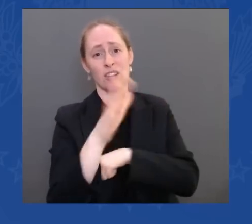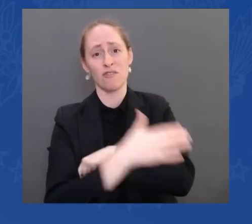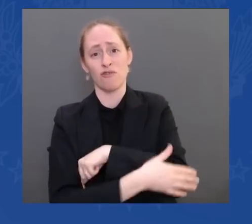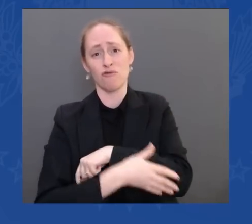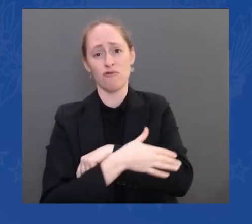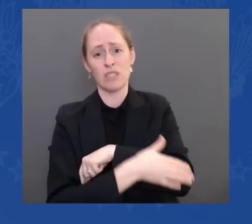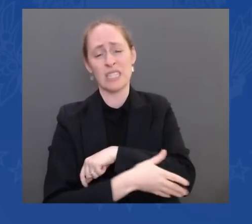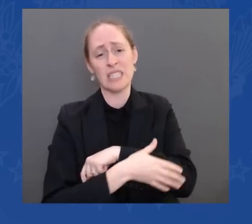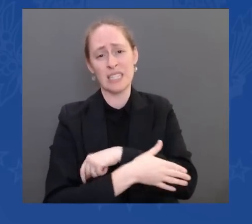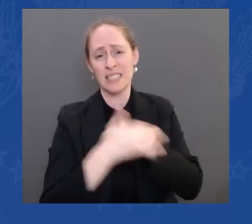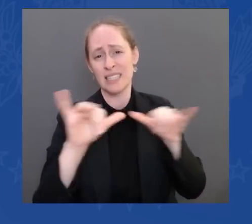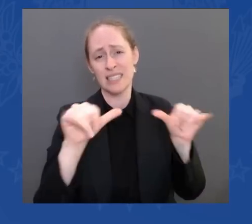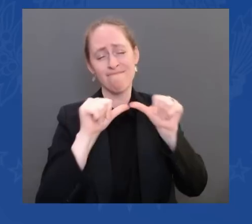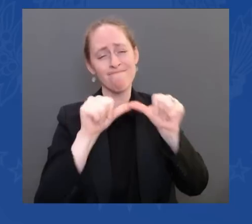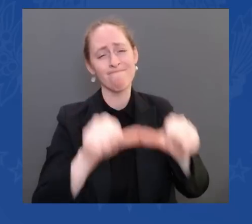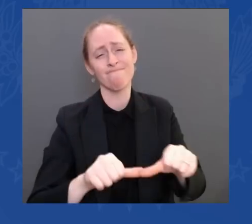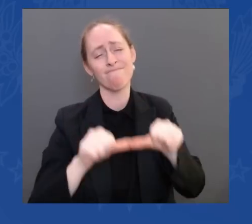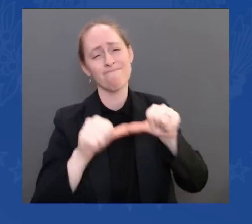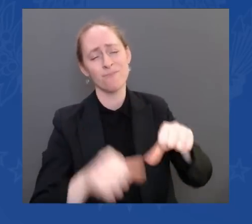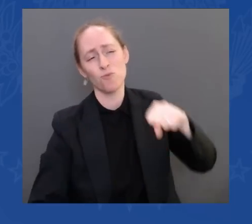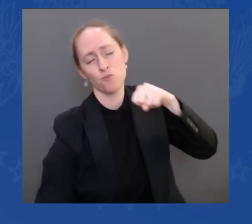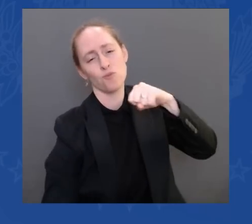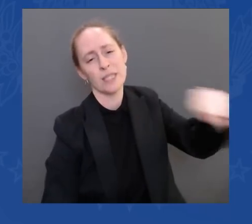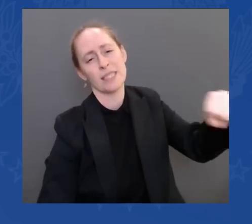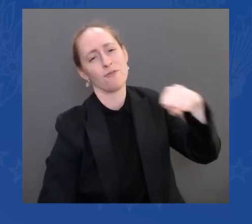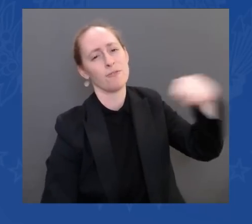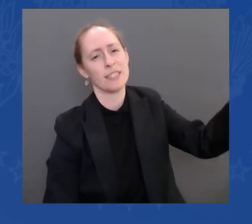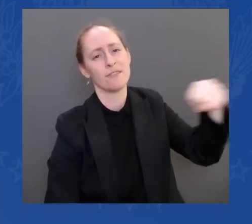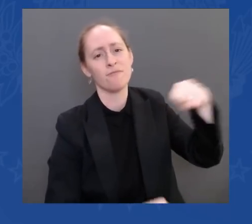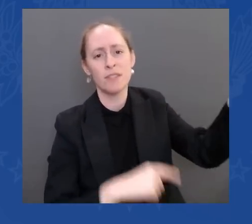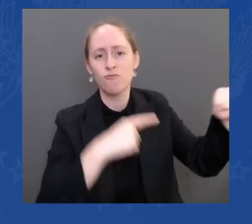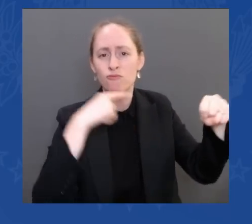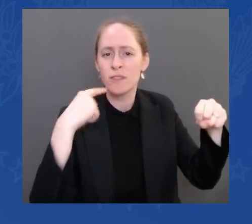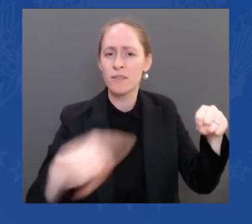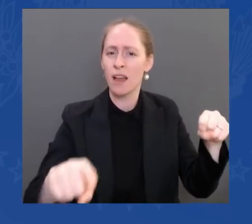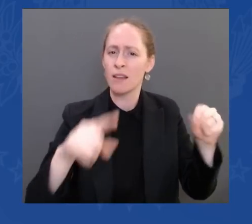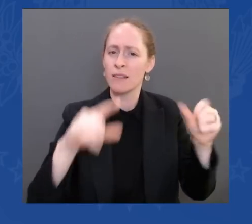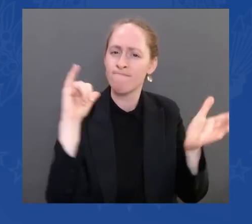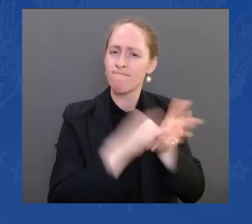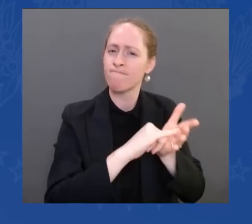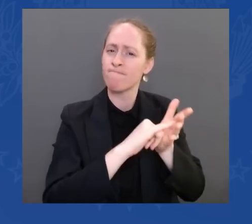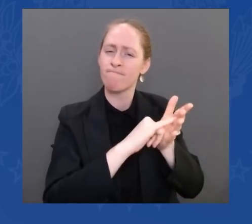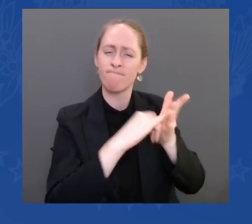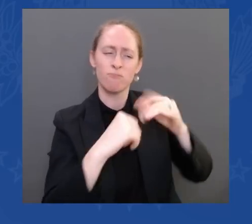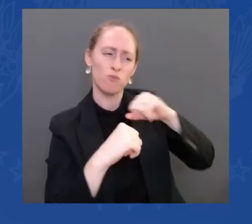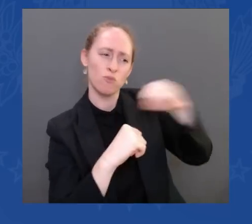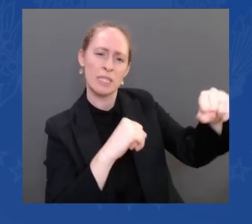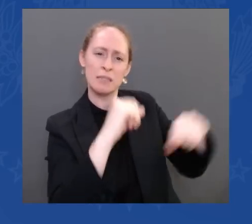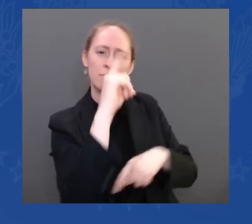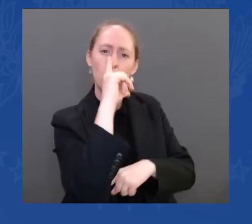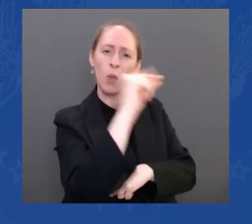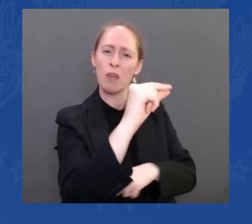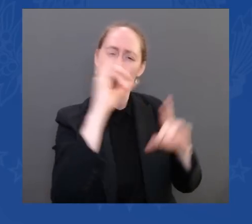We're at an inflection point in history, for real -- it comes along about every six or eight generations --